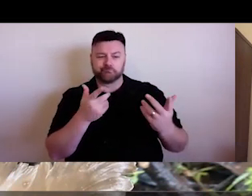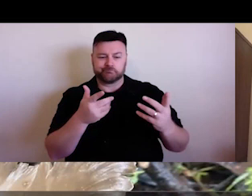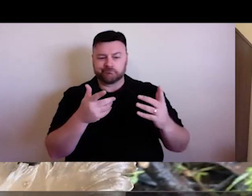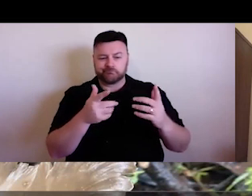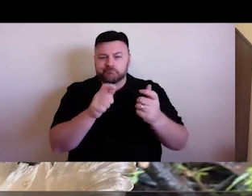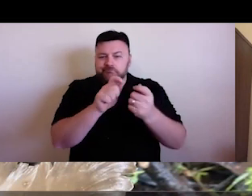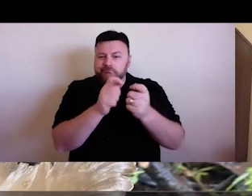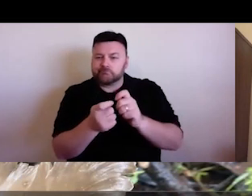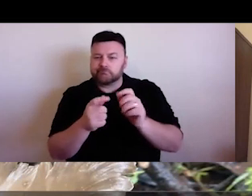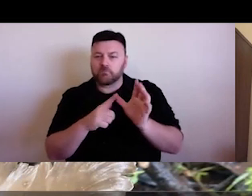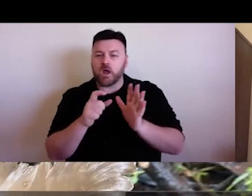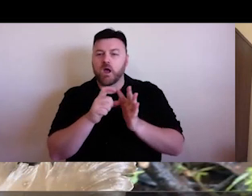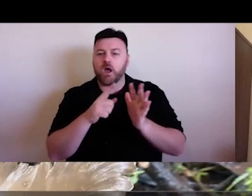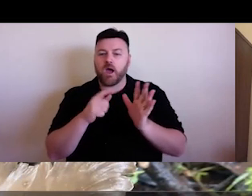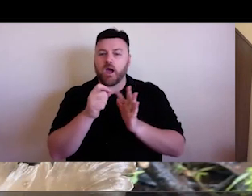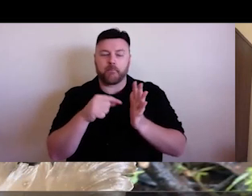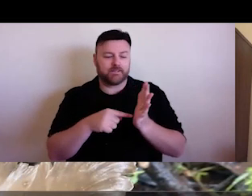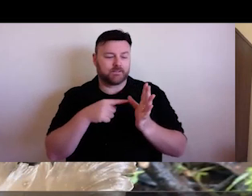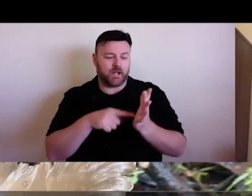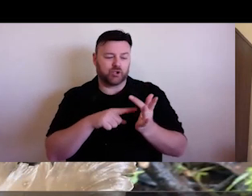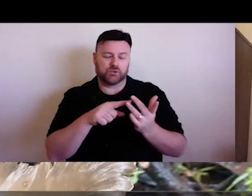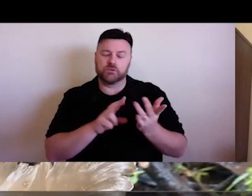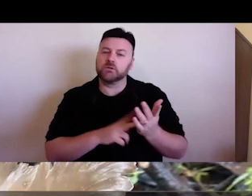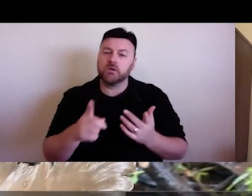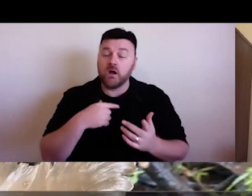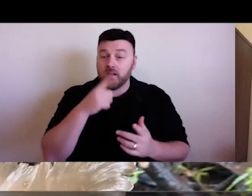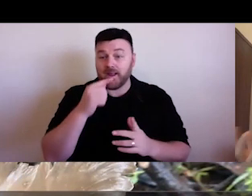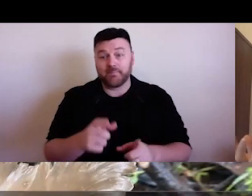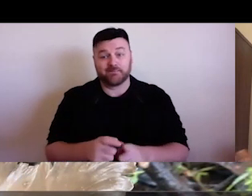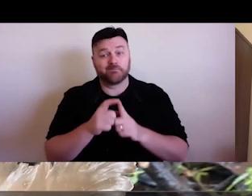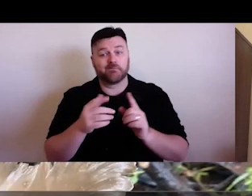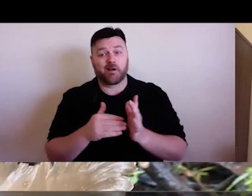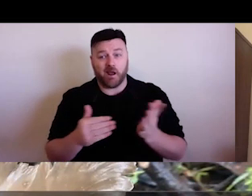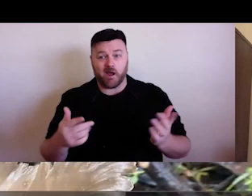be really hard right now. We have a lot of physical space - a lot of us